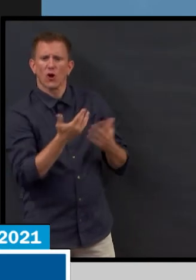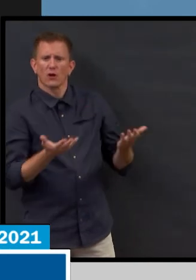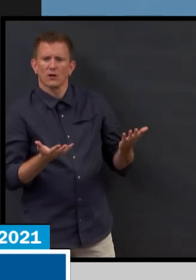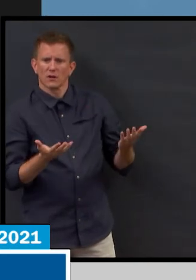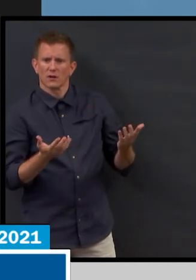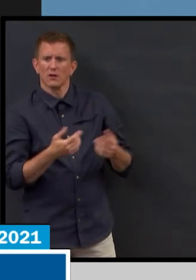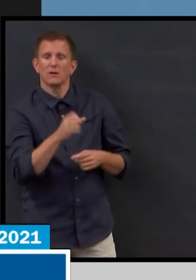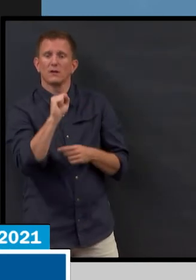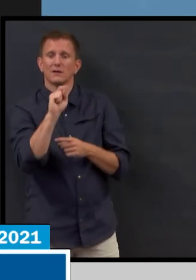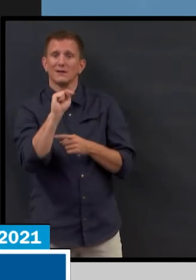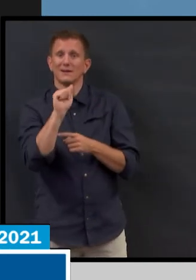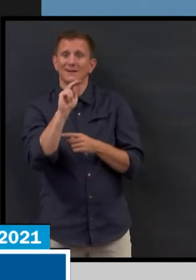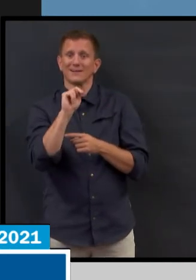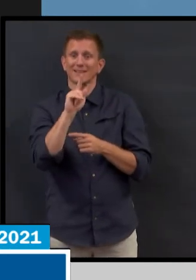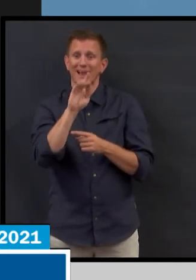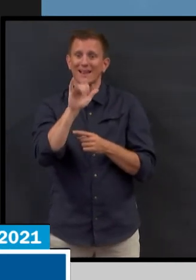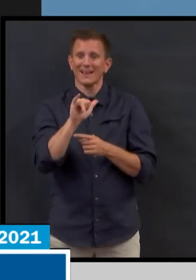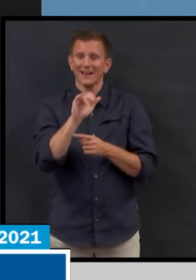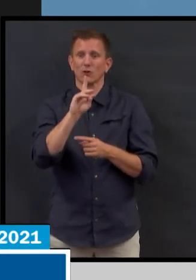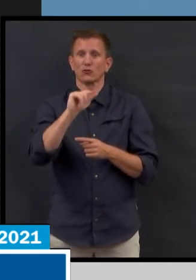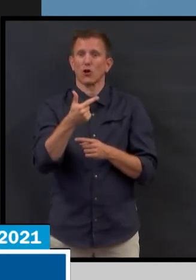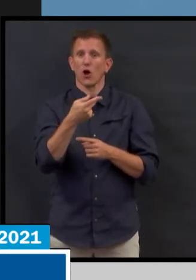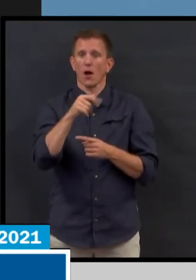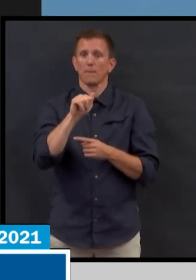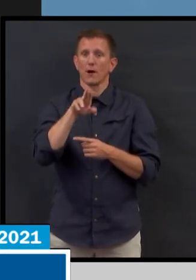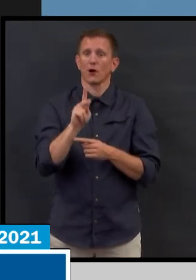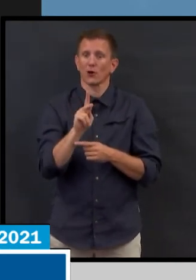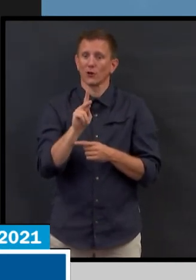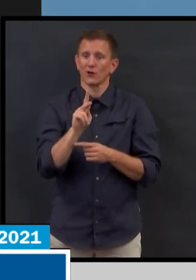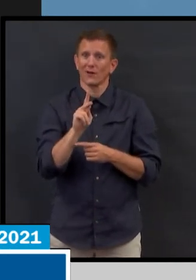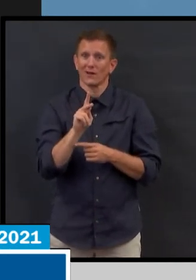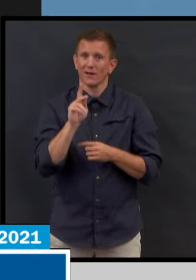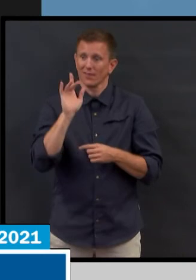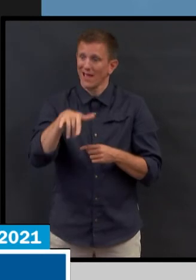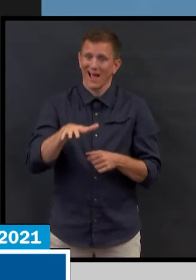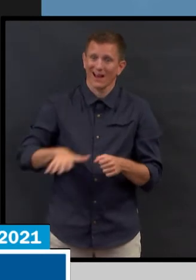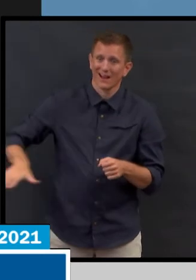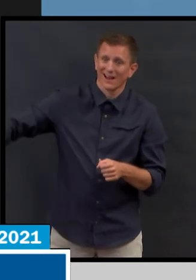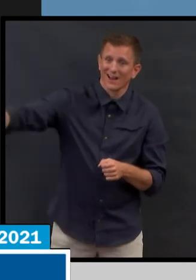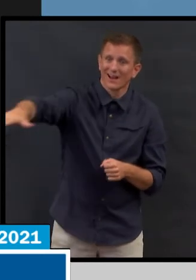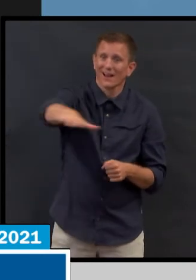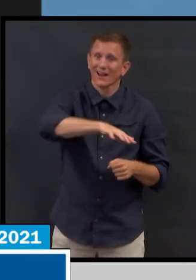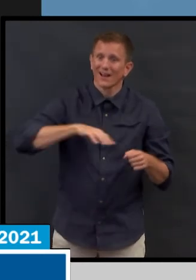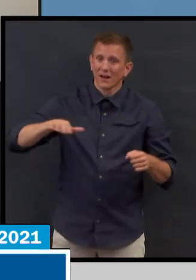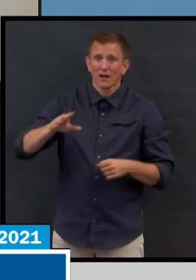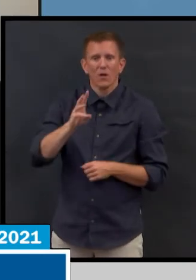there's all these water fountains and thirsty dogs uh need water that's a great question as